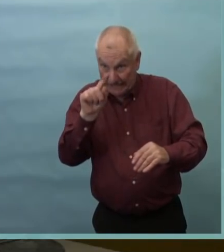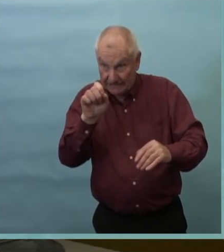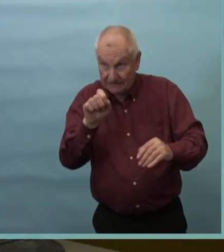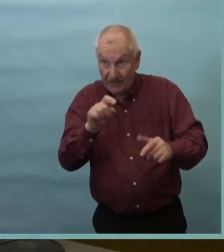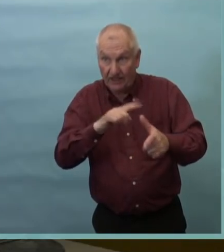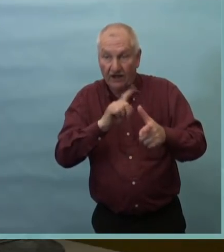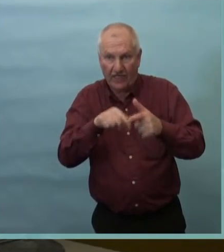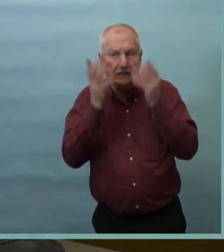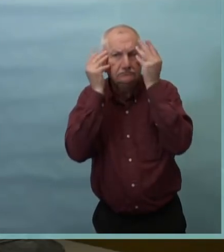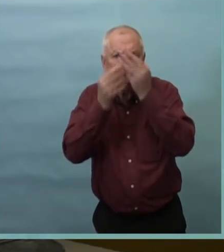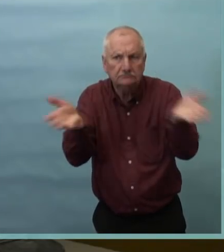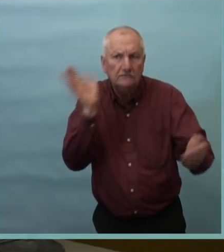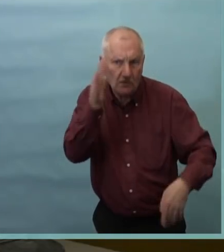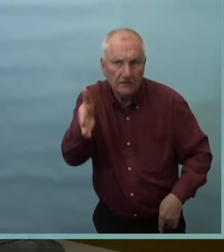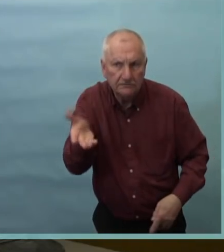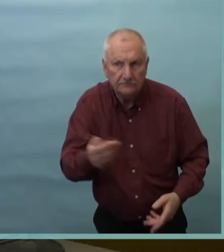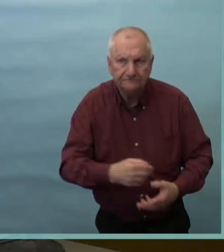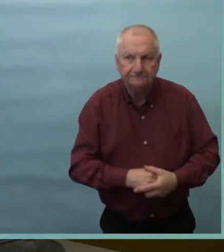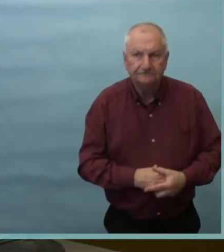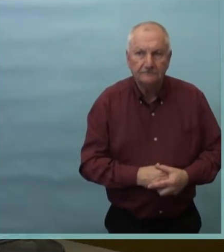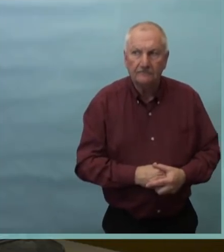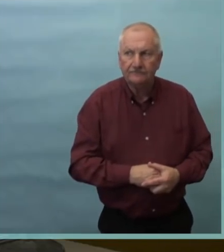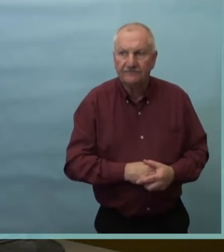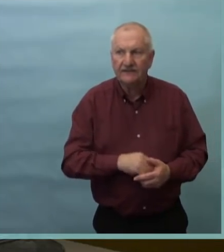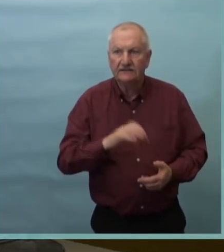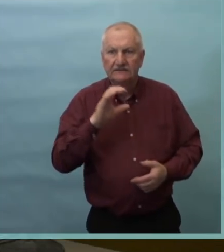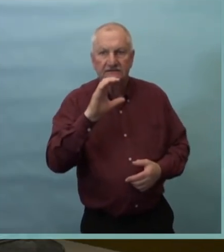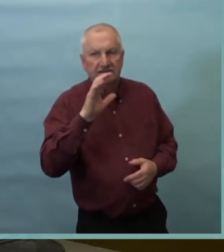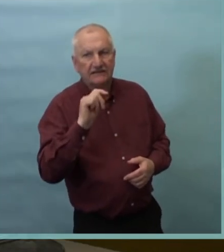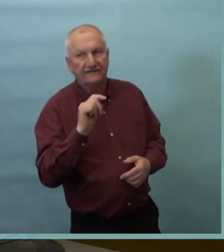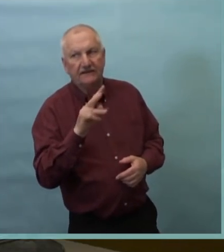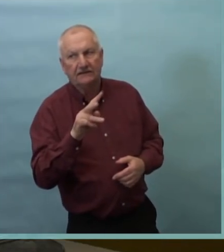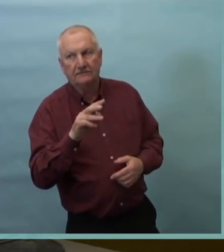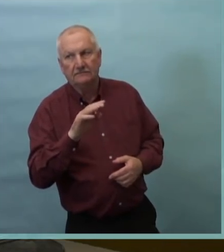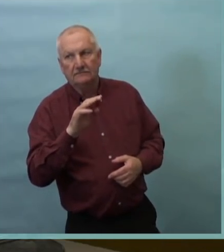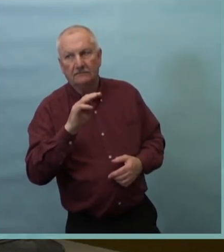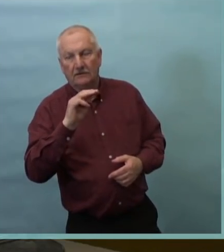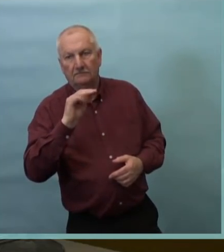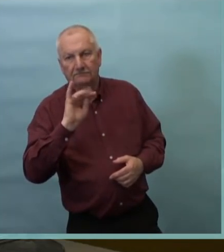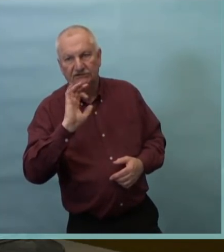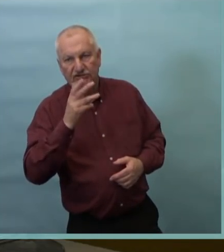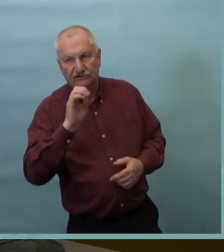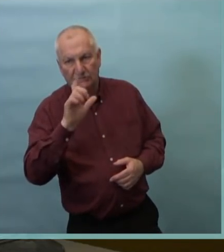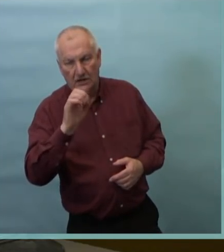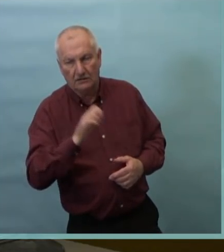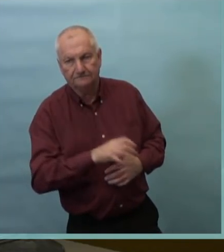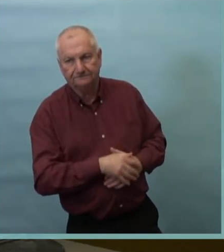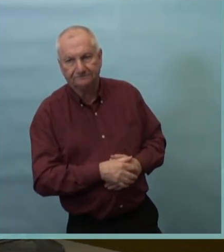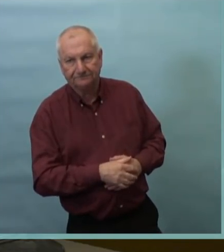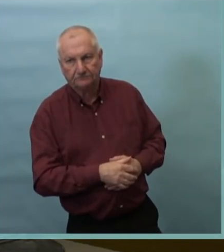the question about campground we know that Domino's ascend dates were pushed